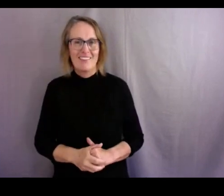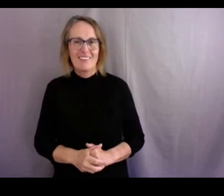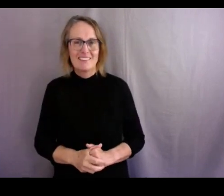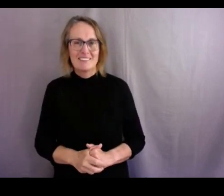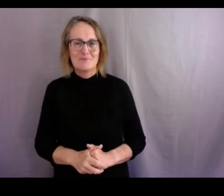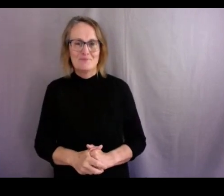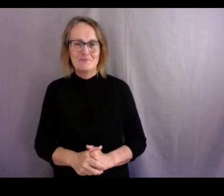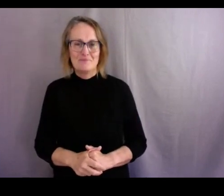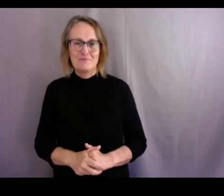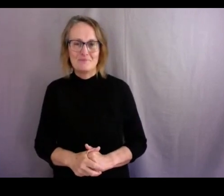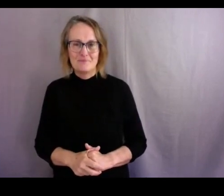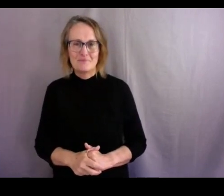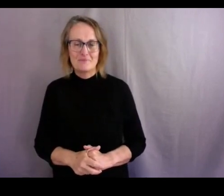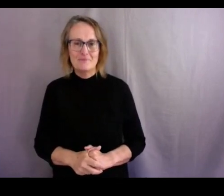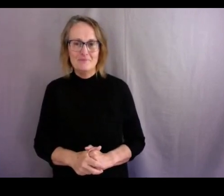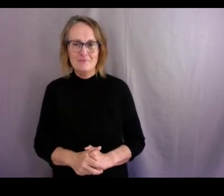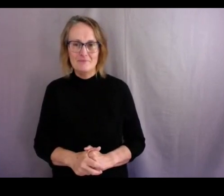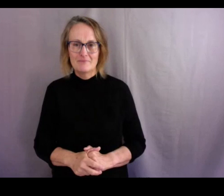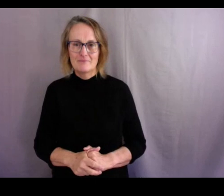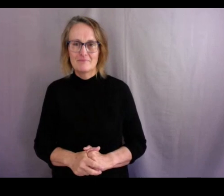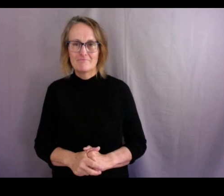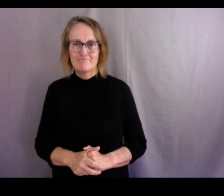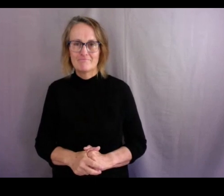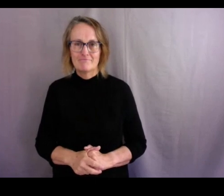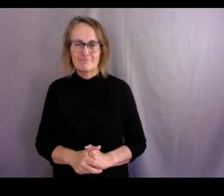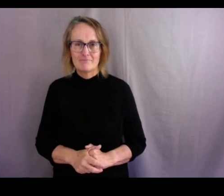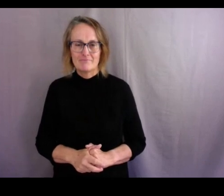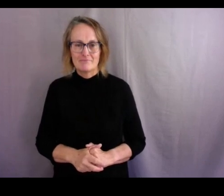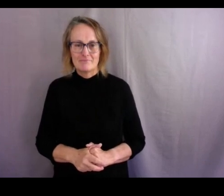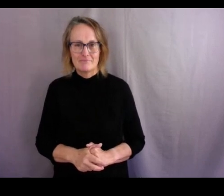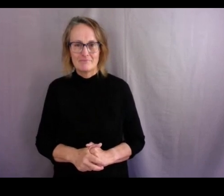The synthesist style, the so-called synthesis style,